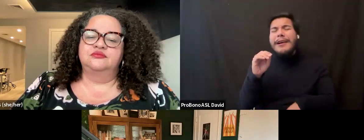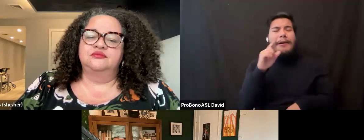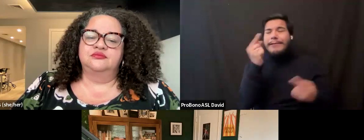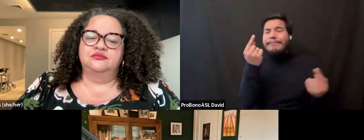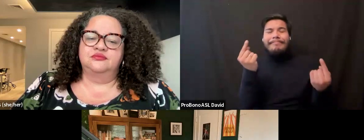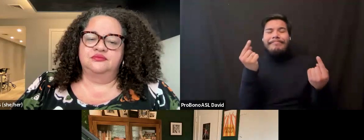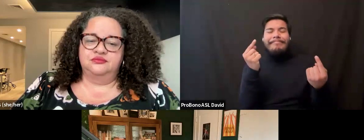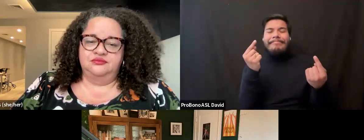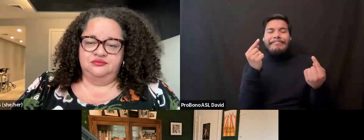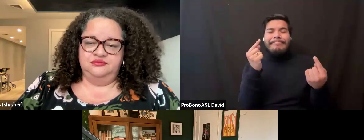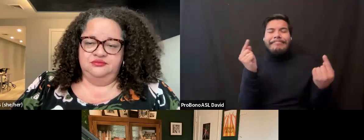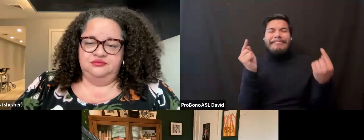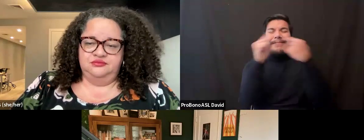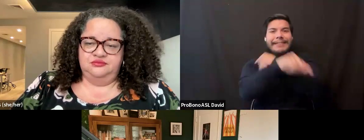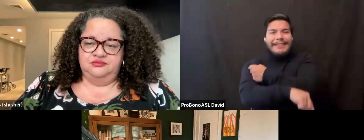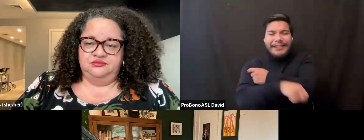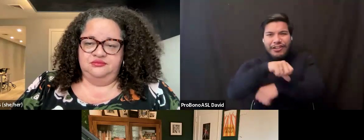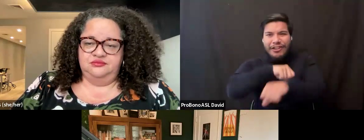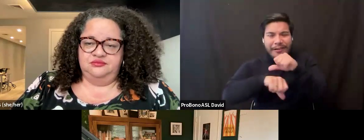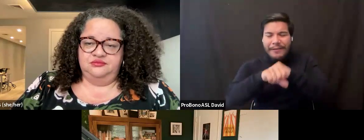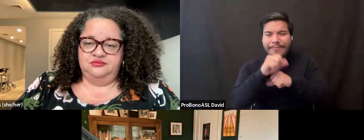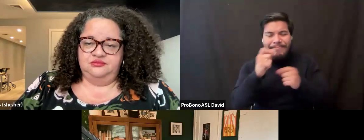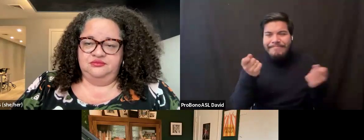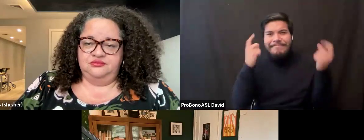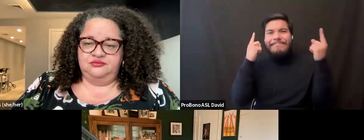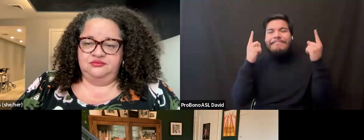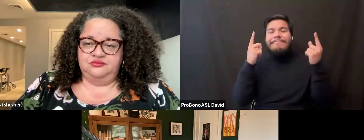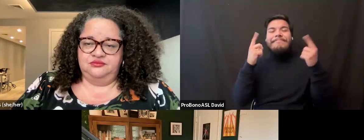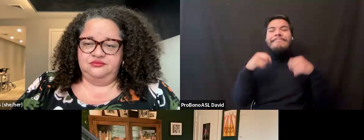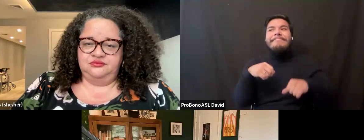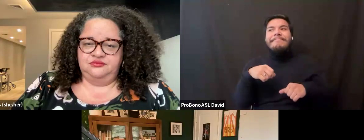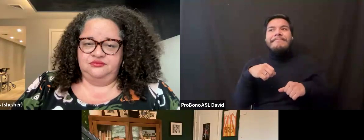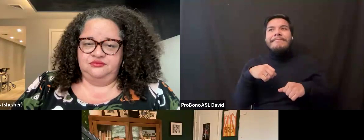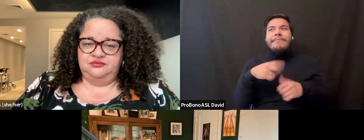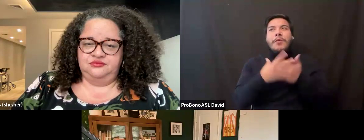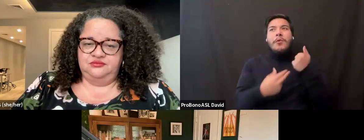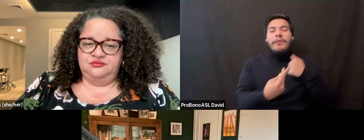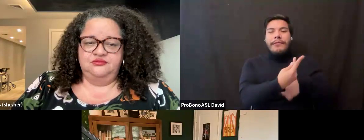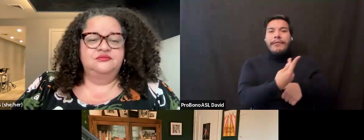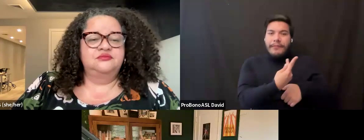just ships passing in the night. We both had eating disorders,